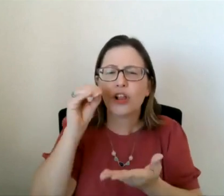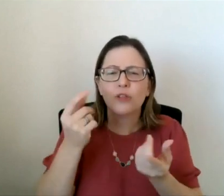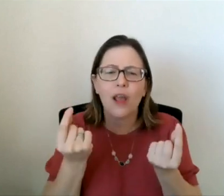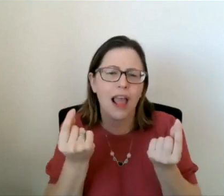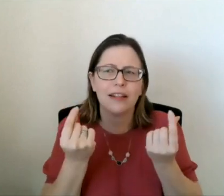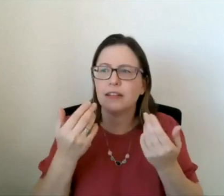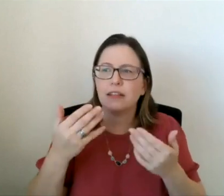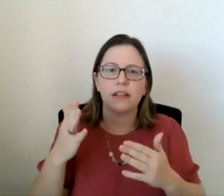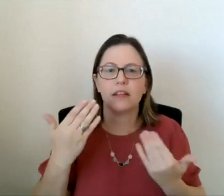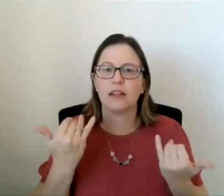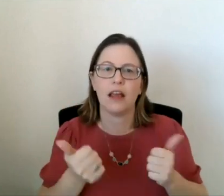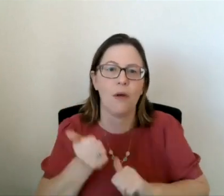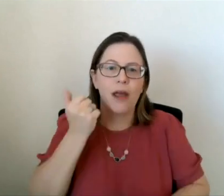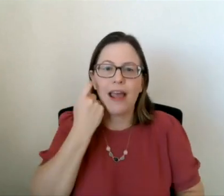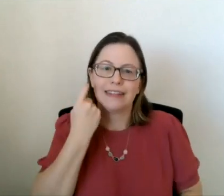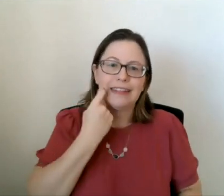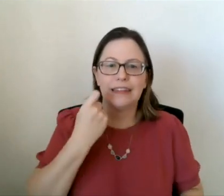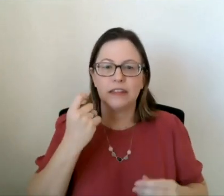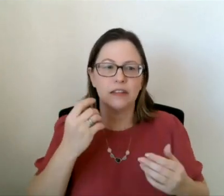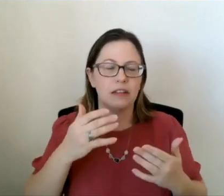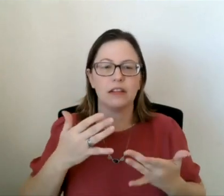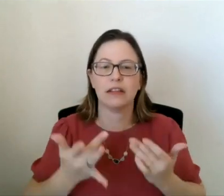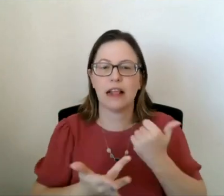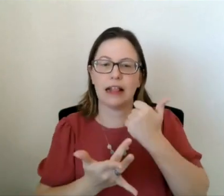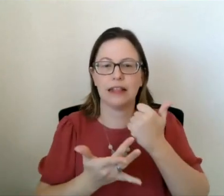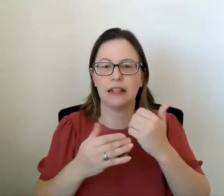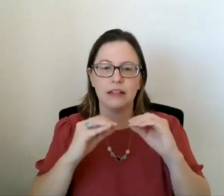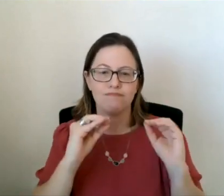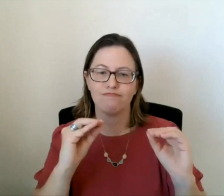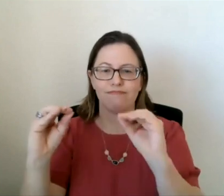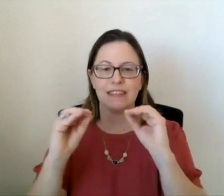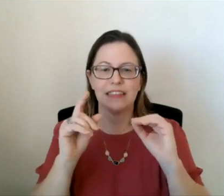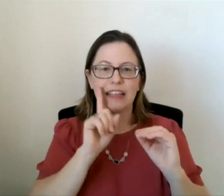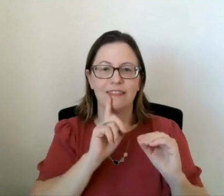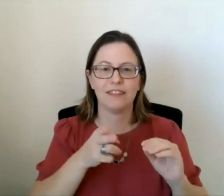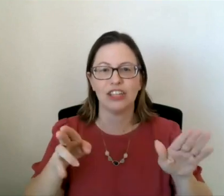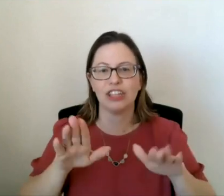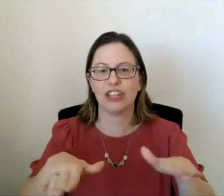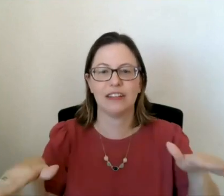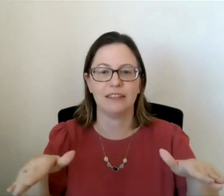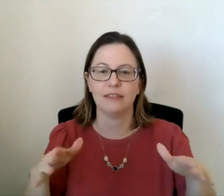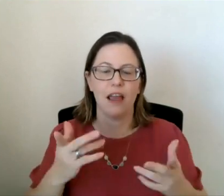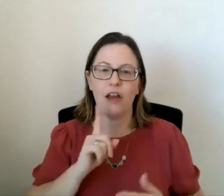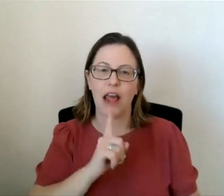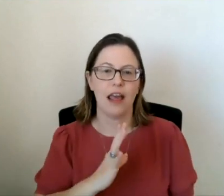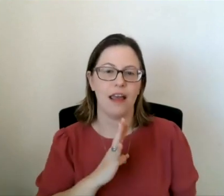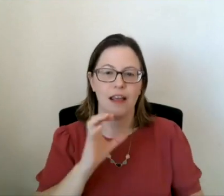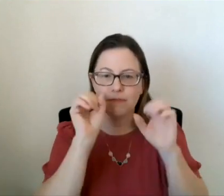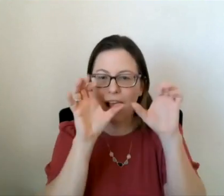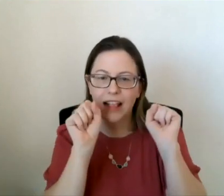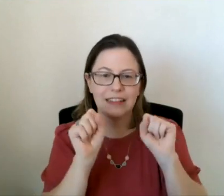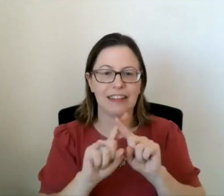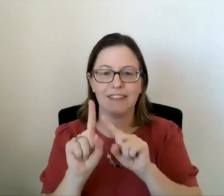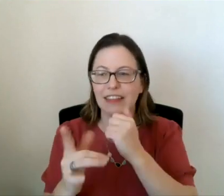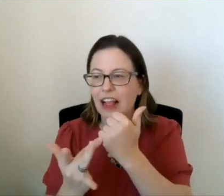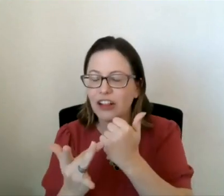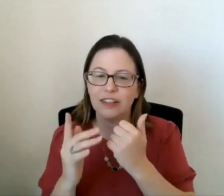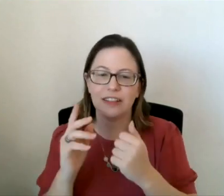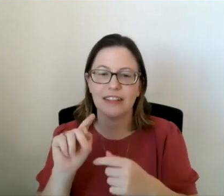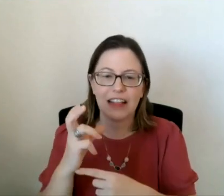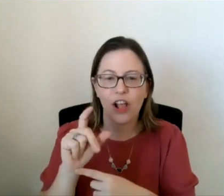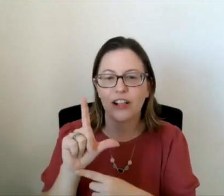you can check that out and learn about the most up-to-date information on educating deaf children.